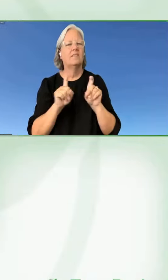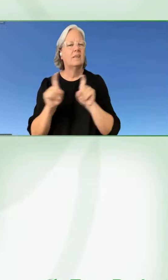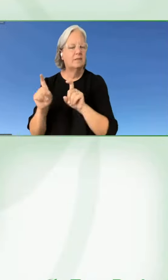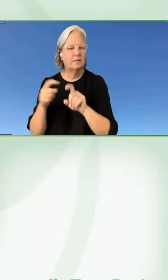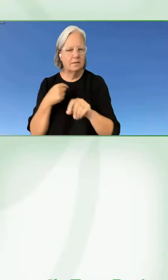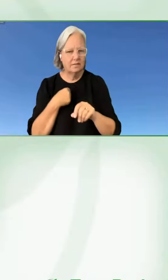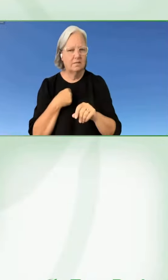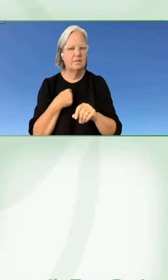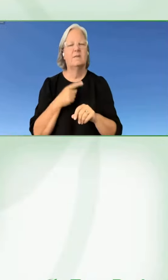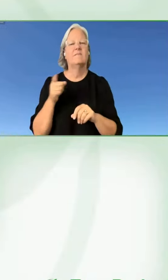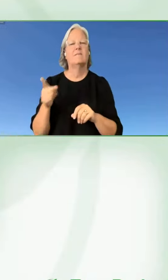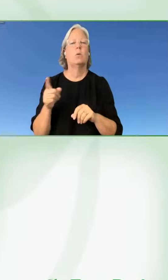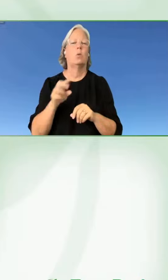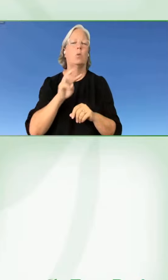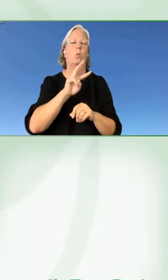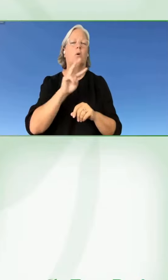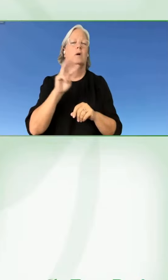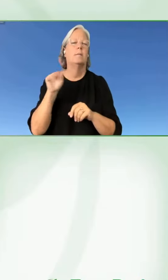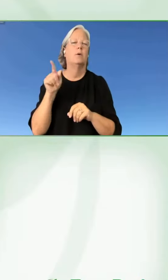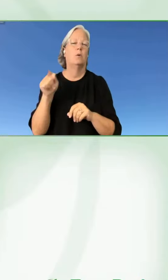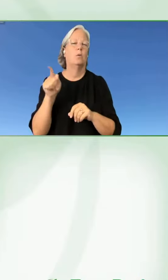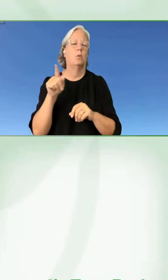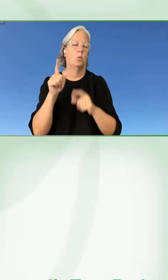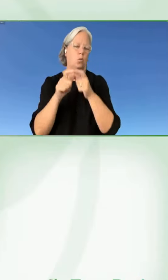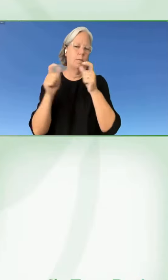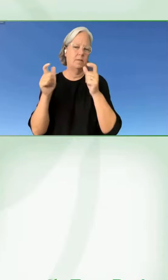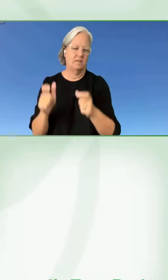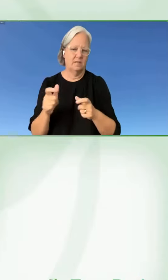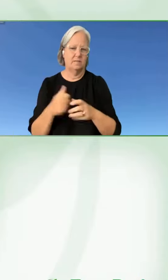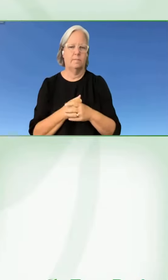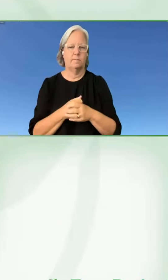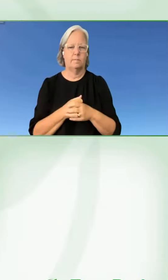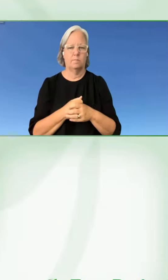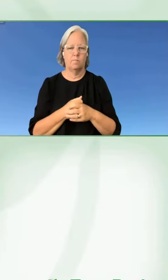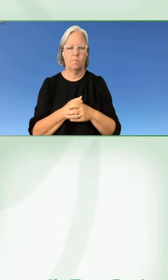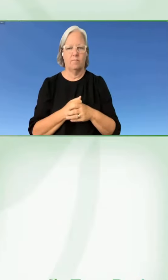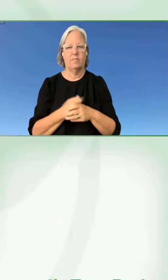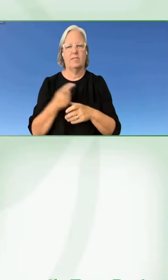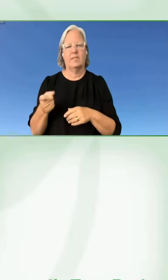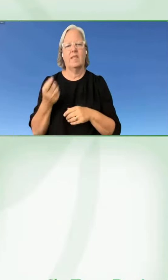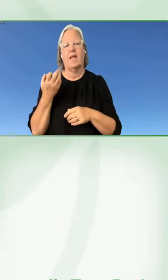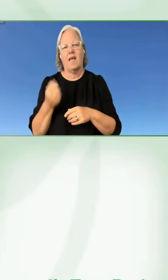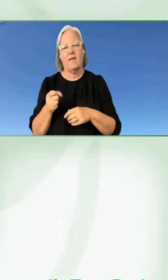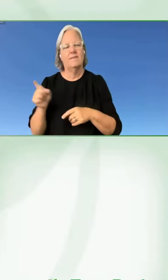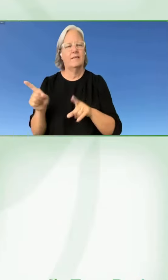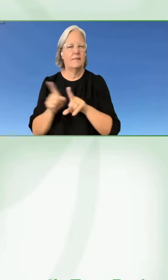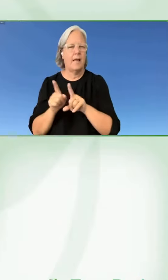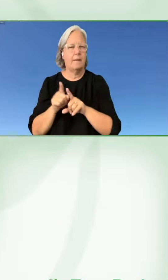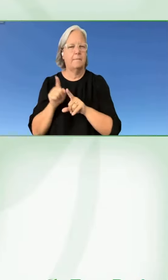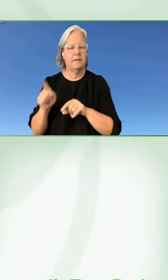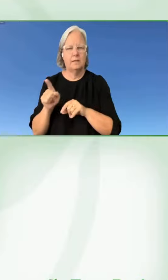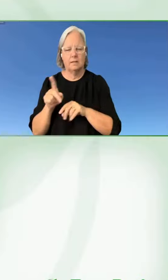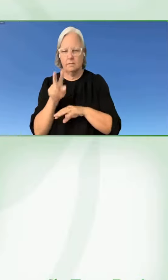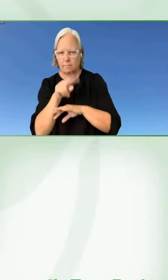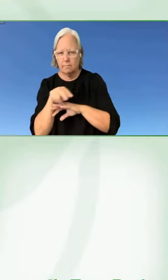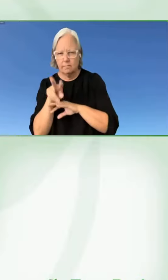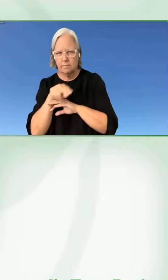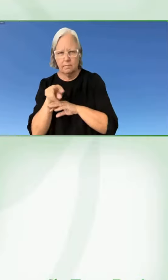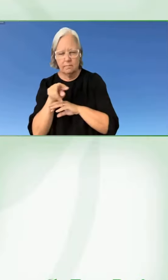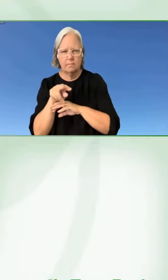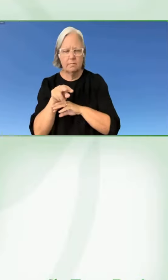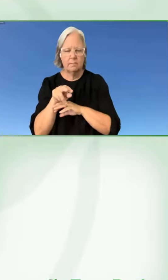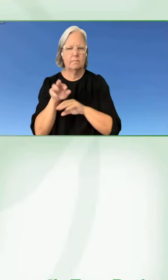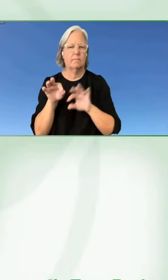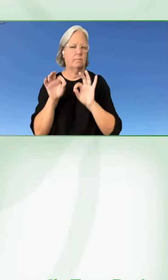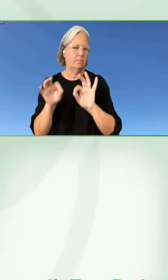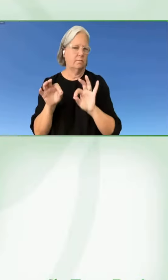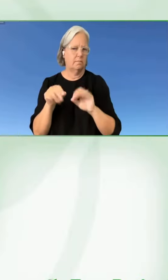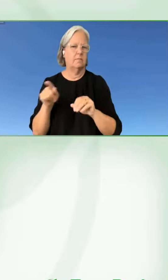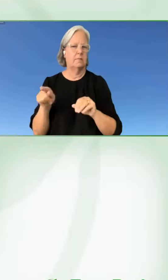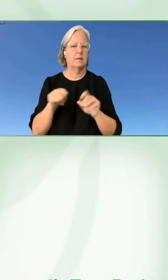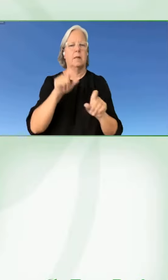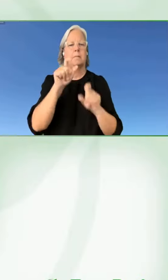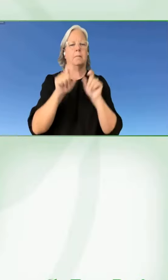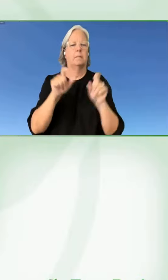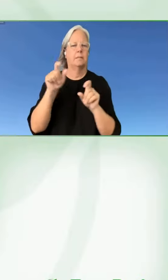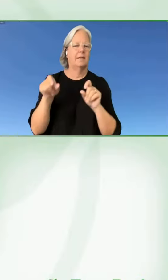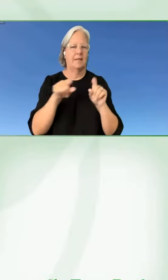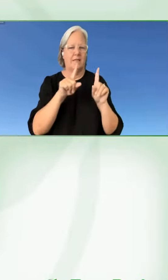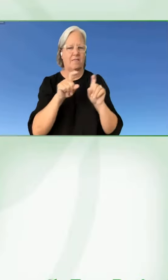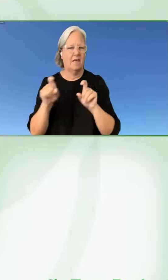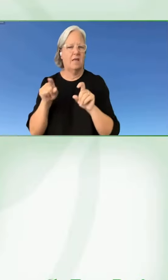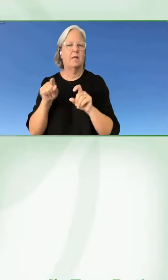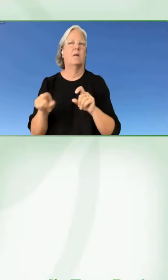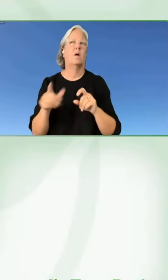I will be focusing on three of our solutions here which I think will be of particular interest